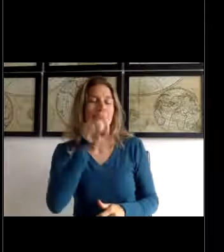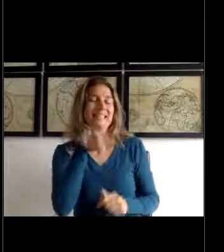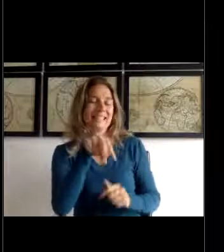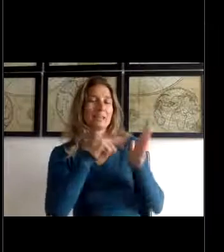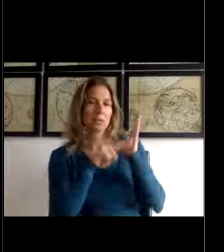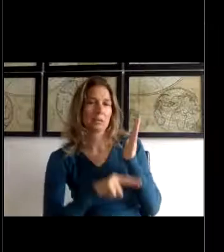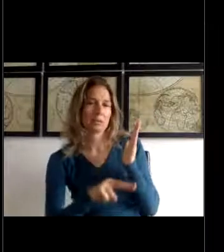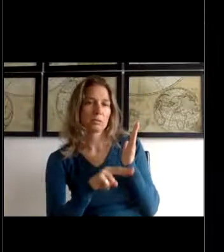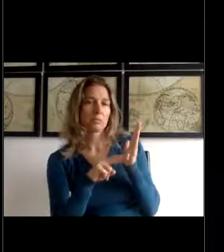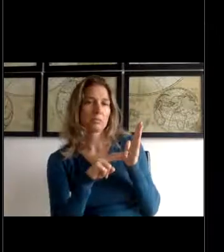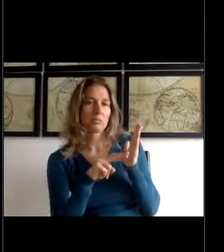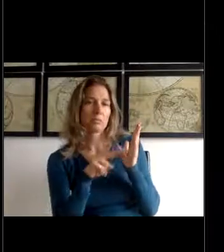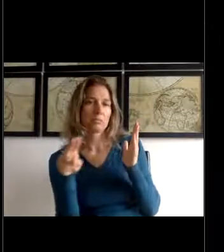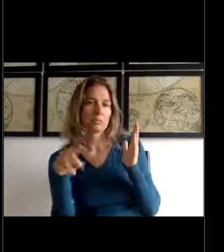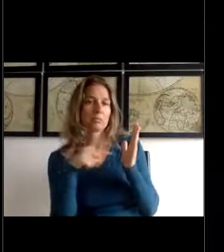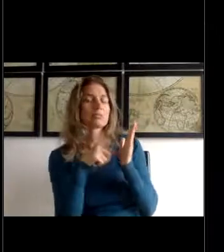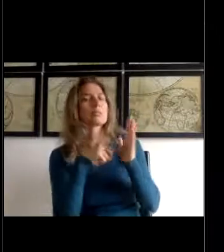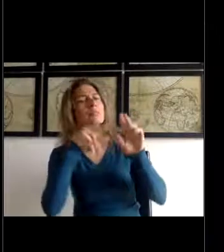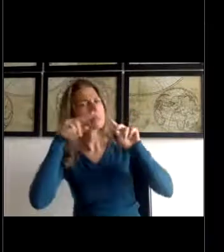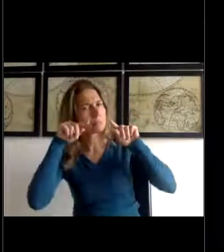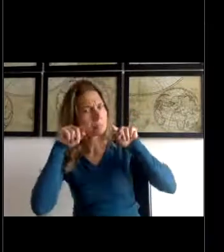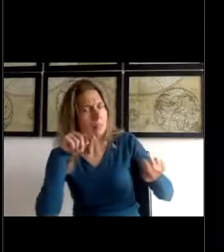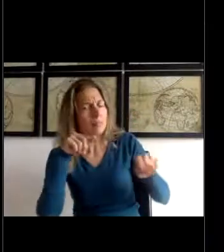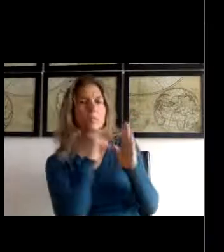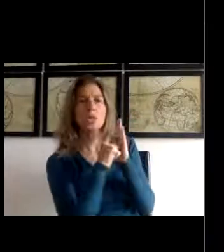There are looking in particular at Article 32, which urges